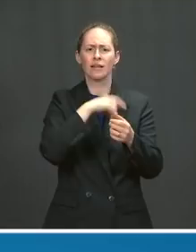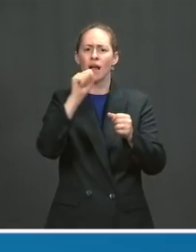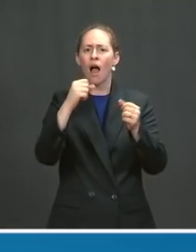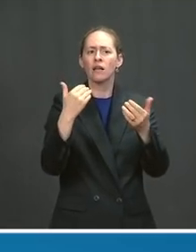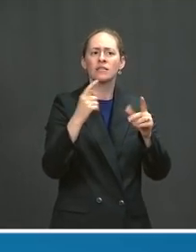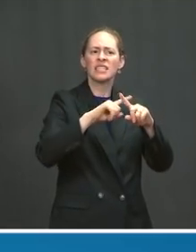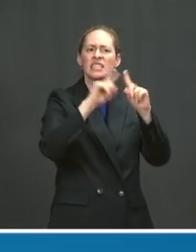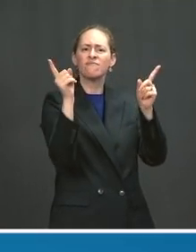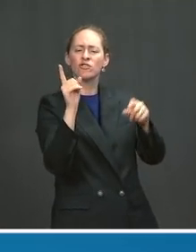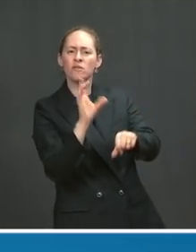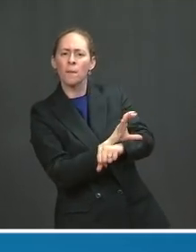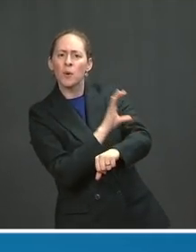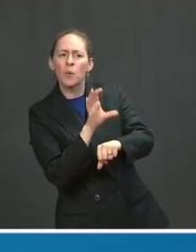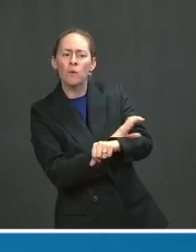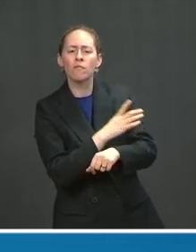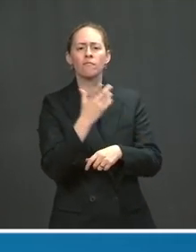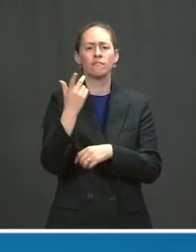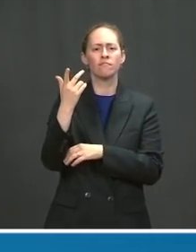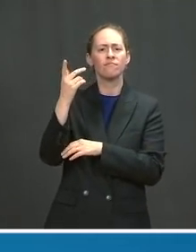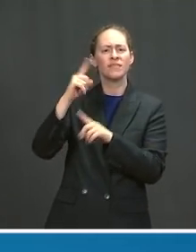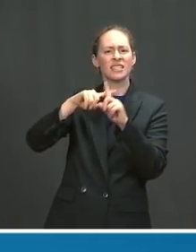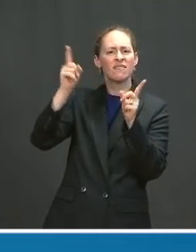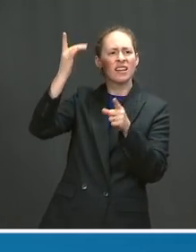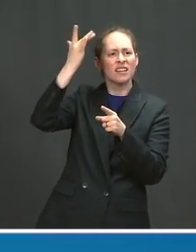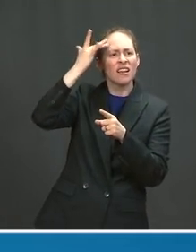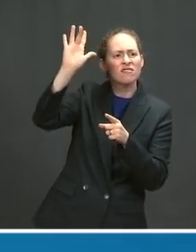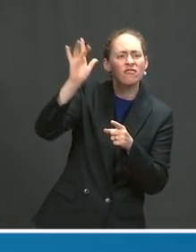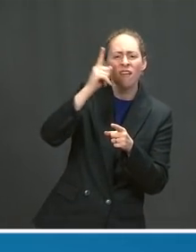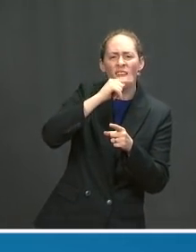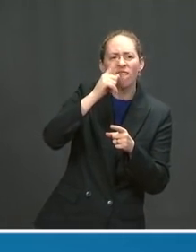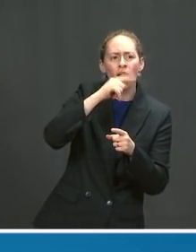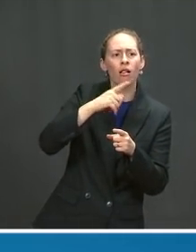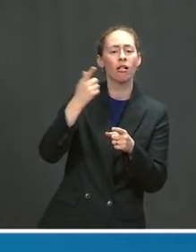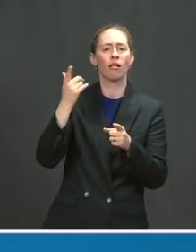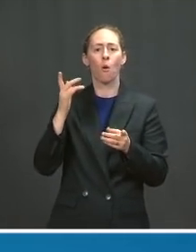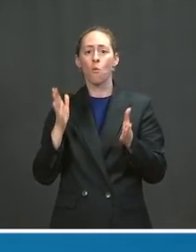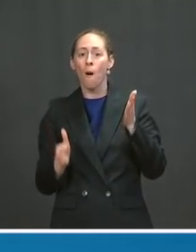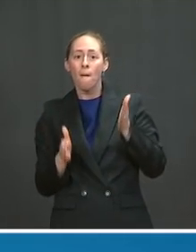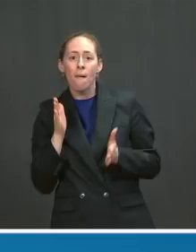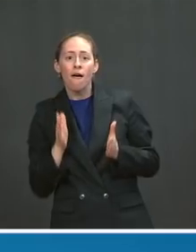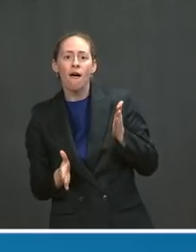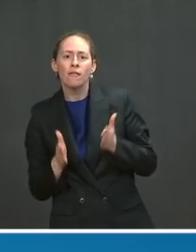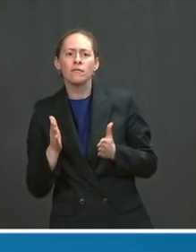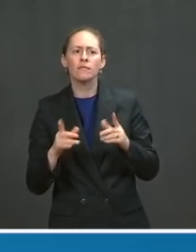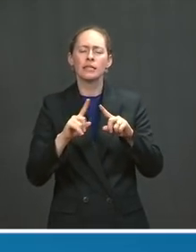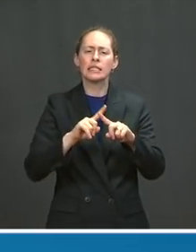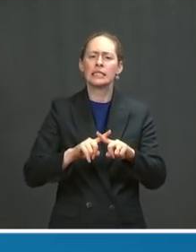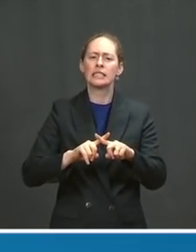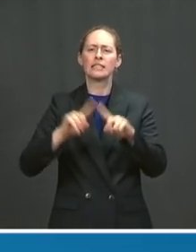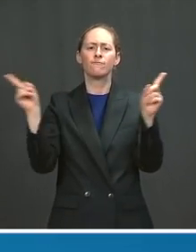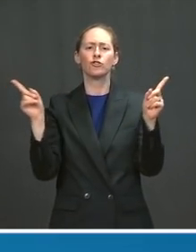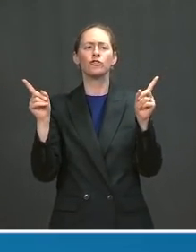and things that will put our nation at a strategic advantage,